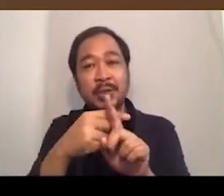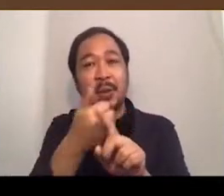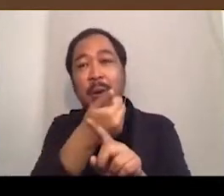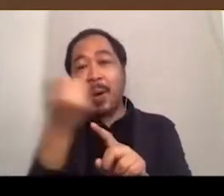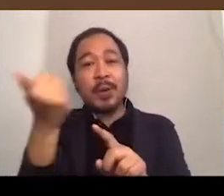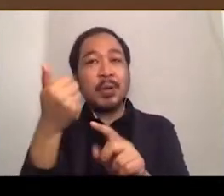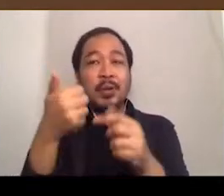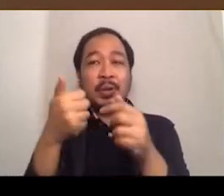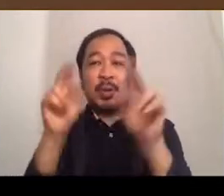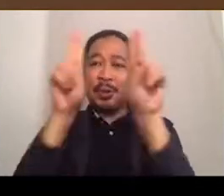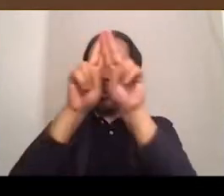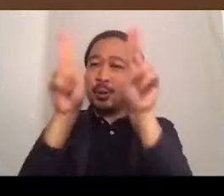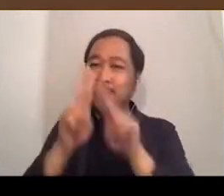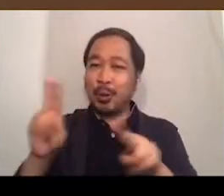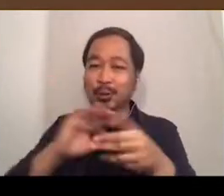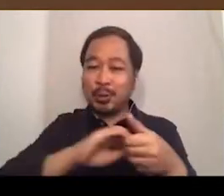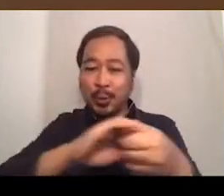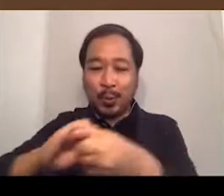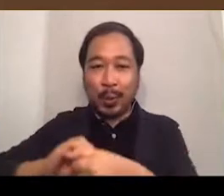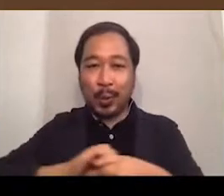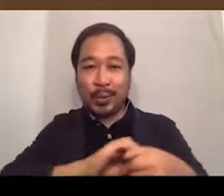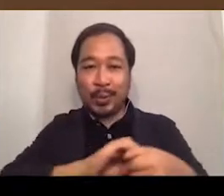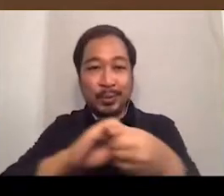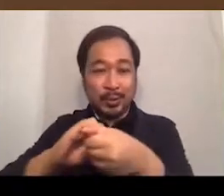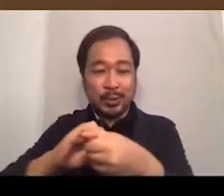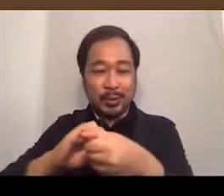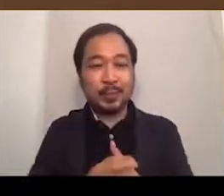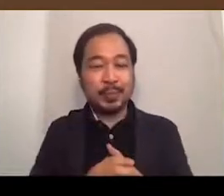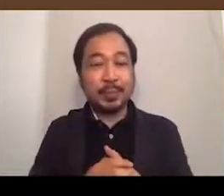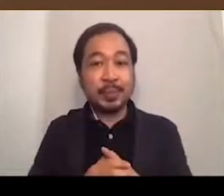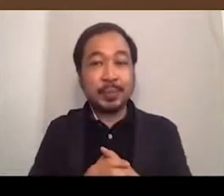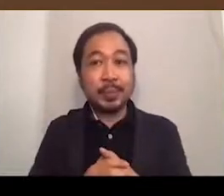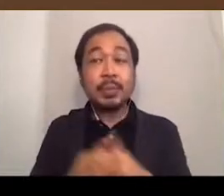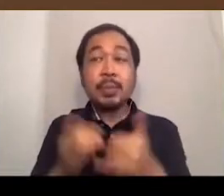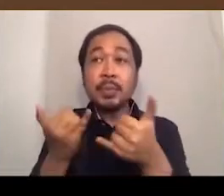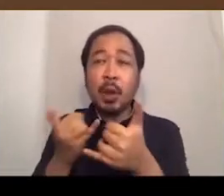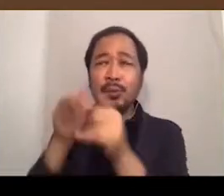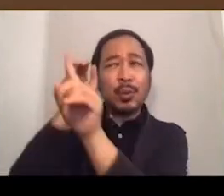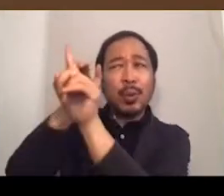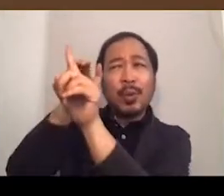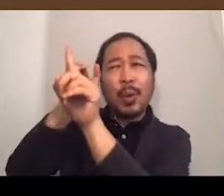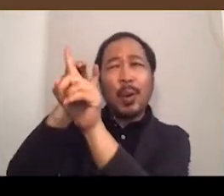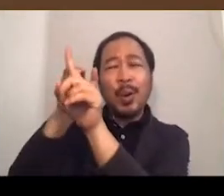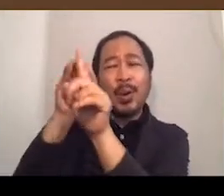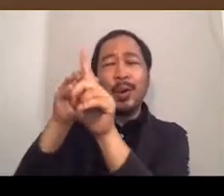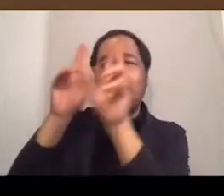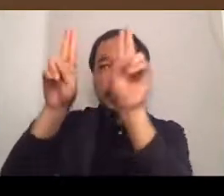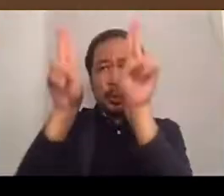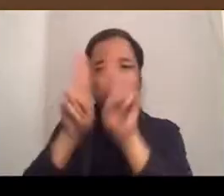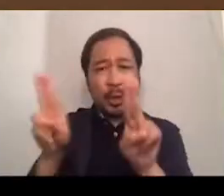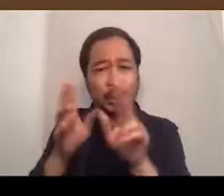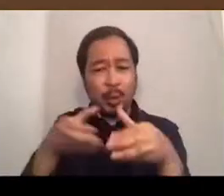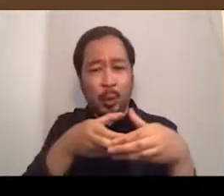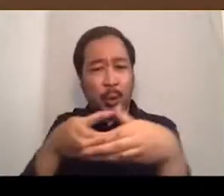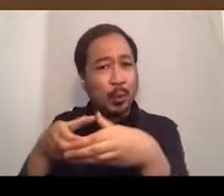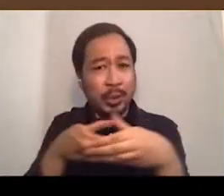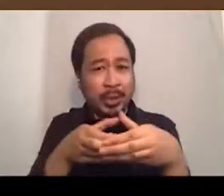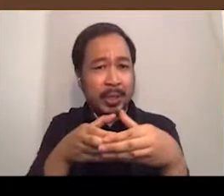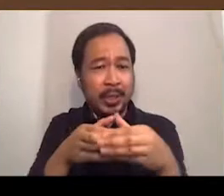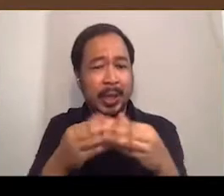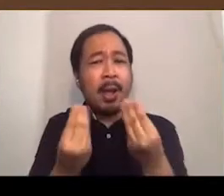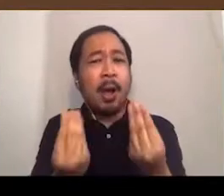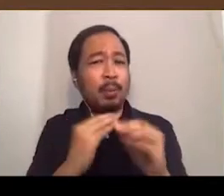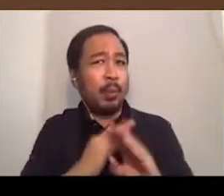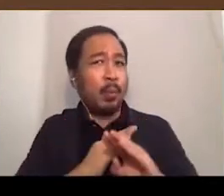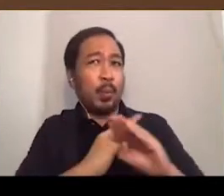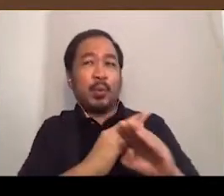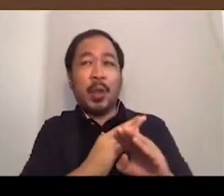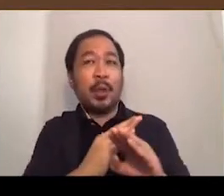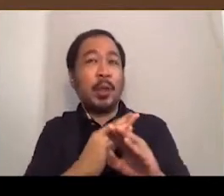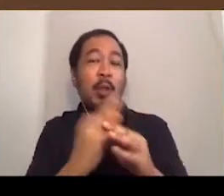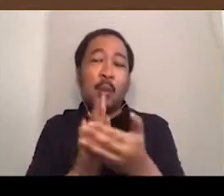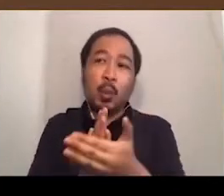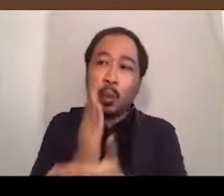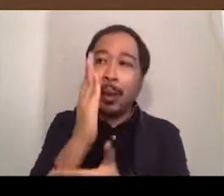counting upon the international community to protect the rights and interests of disabled people in the pandemic responses.